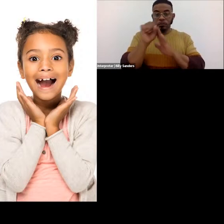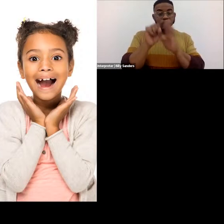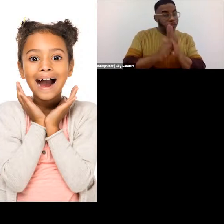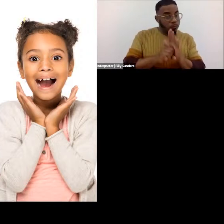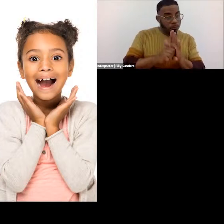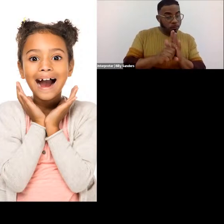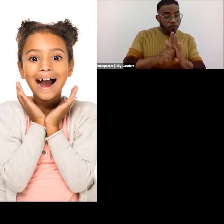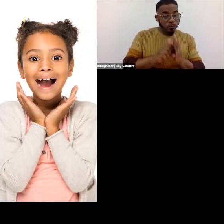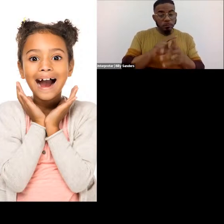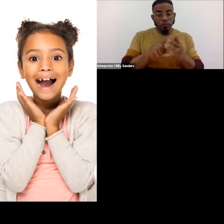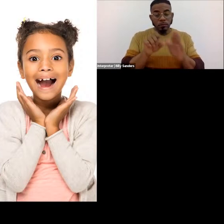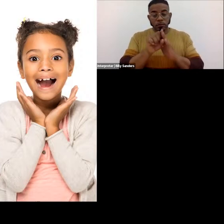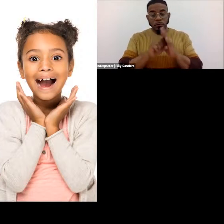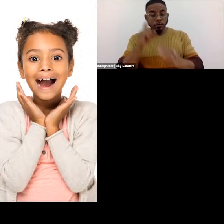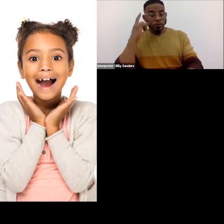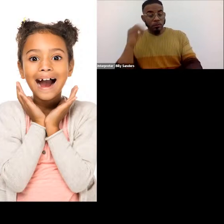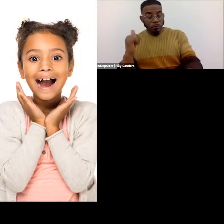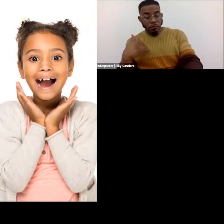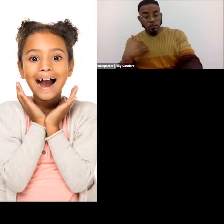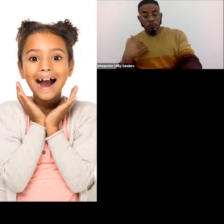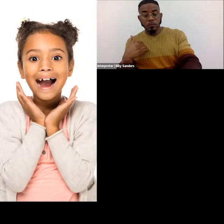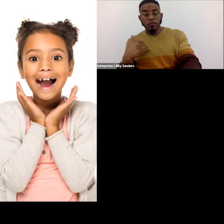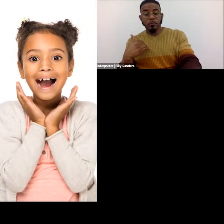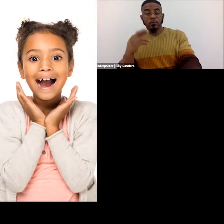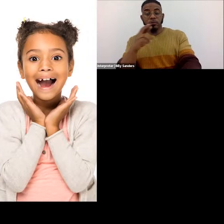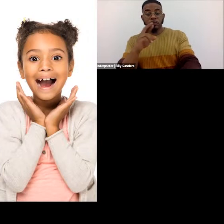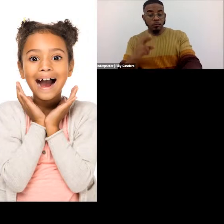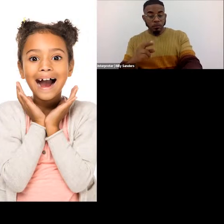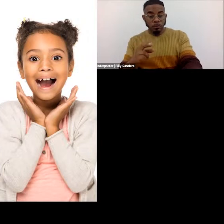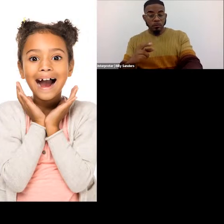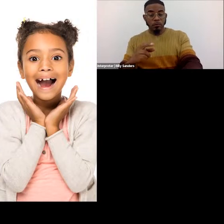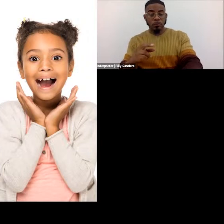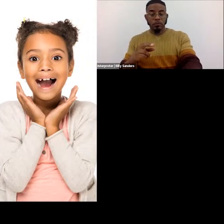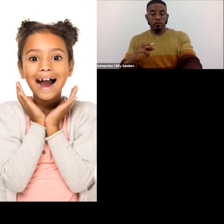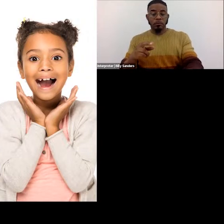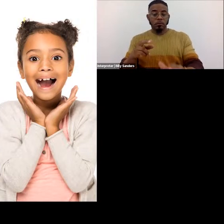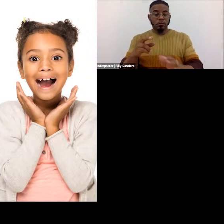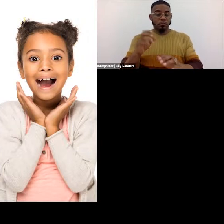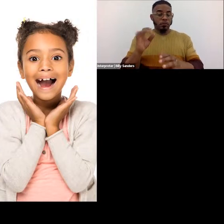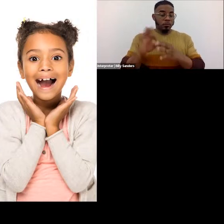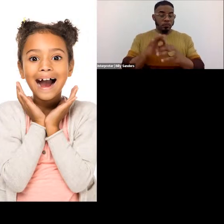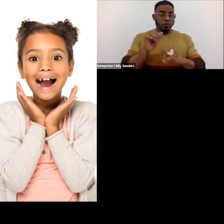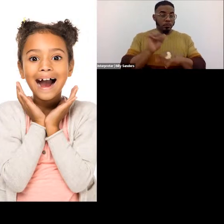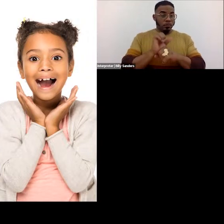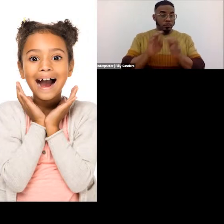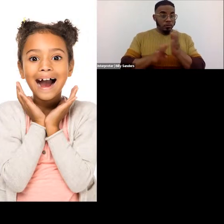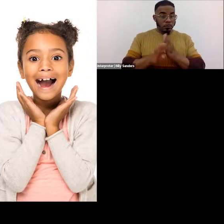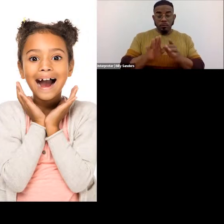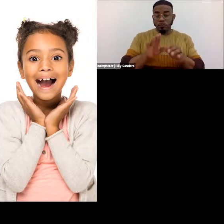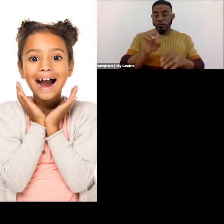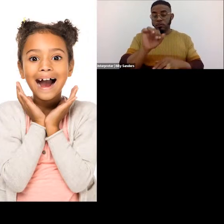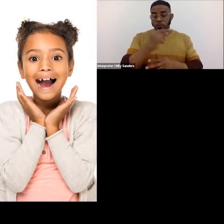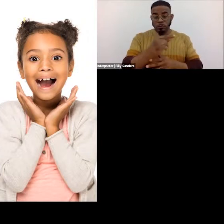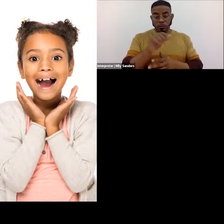The state of California has their rules in connection with the employment of minors, and SAG-AFTRA has its own